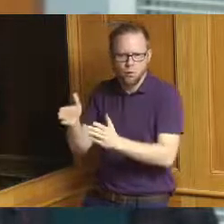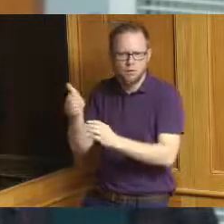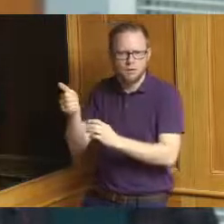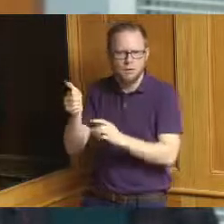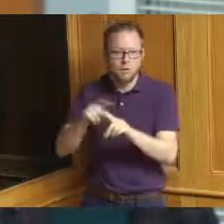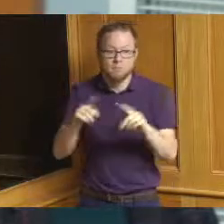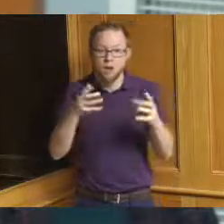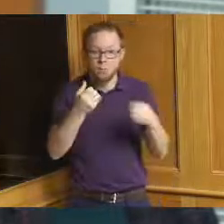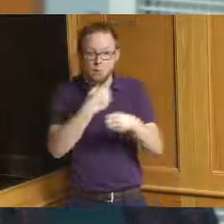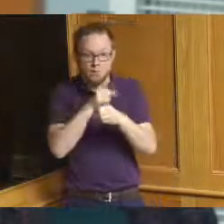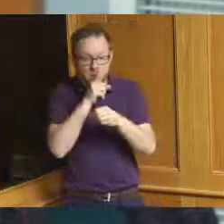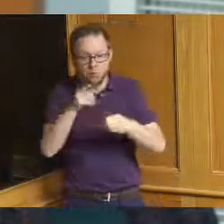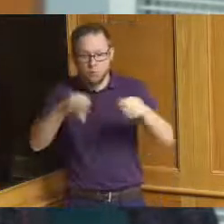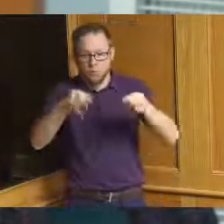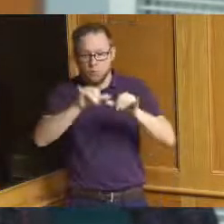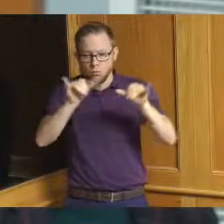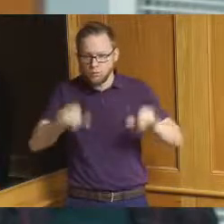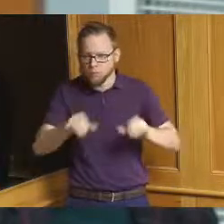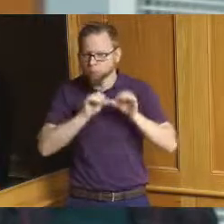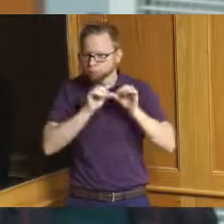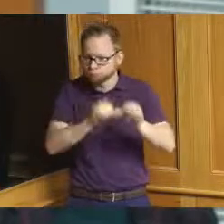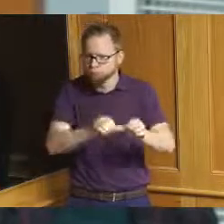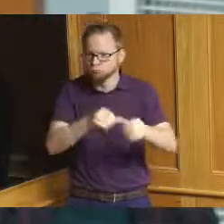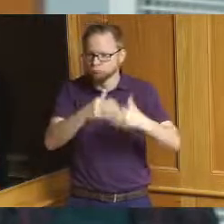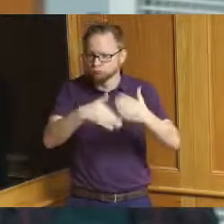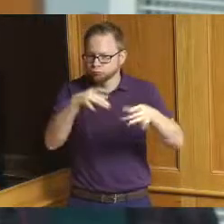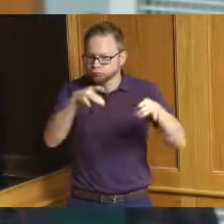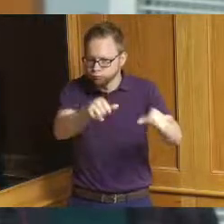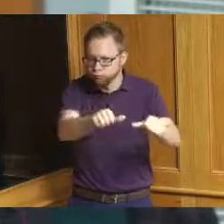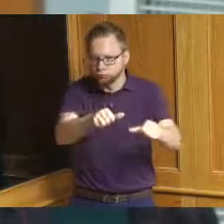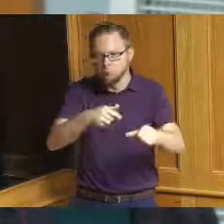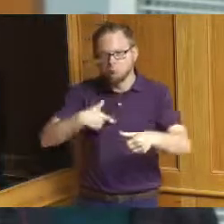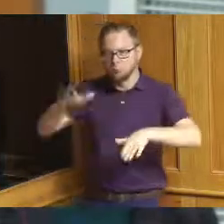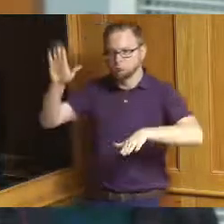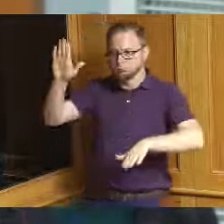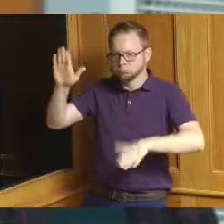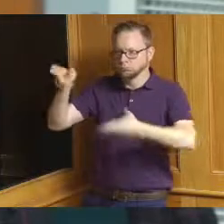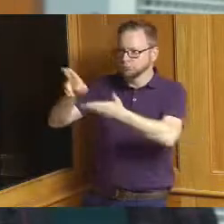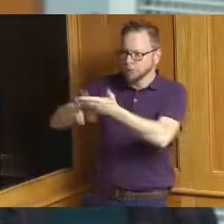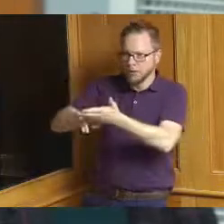prop function properly i have been sworn I've signed the book it is official as of noon today